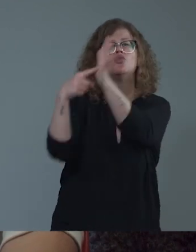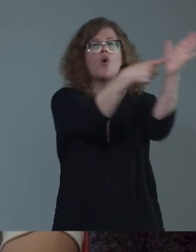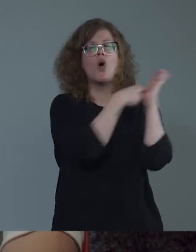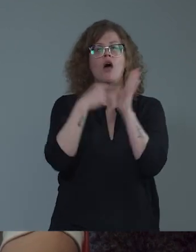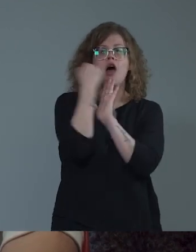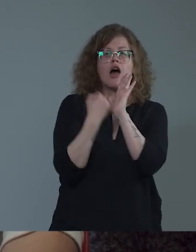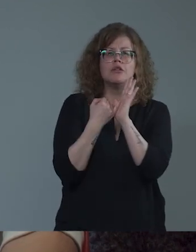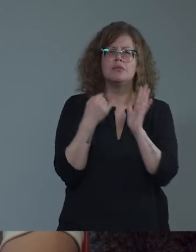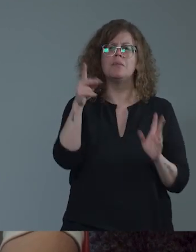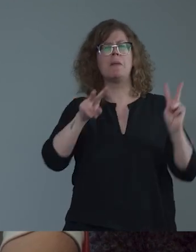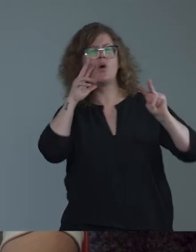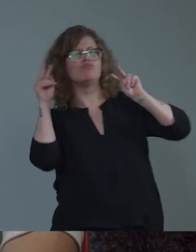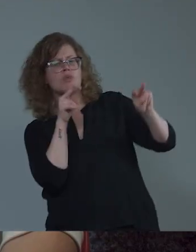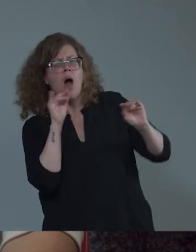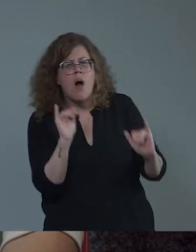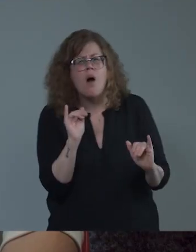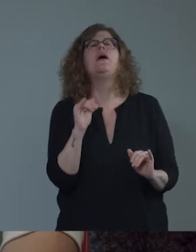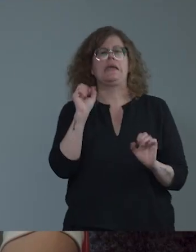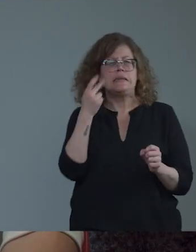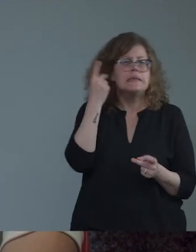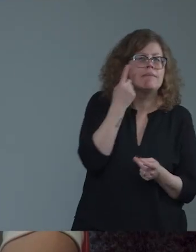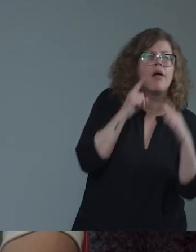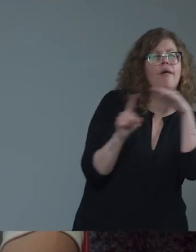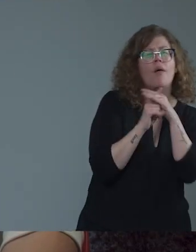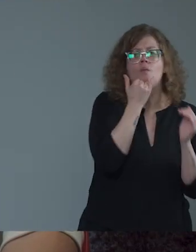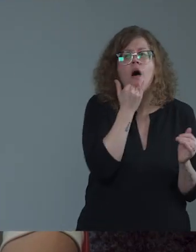want to work with in the future, that you can be trusted to do these kinds of things. That